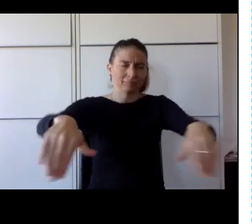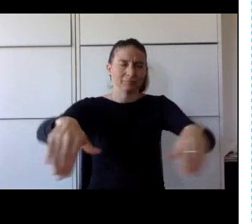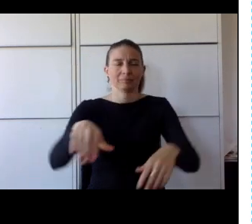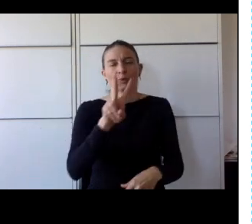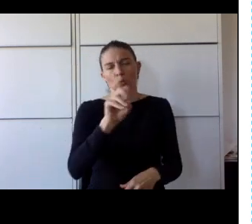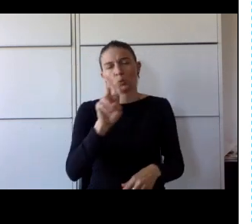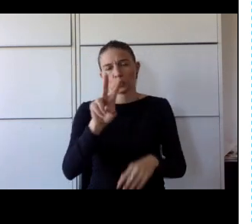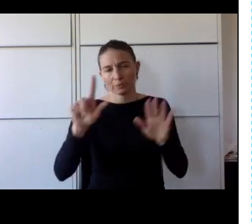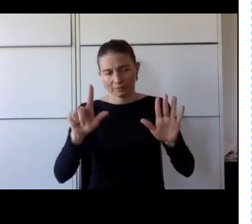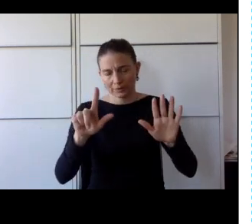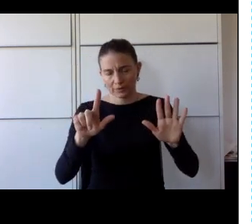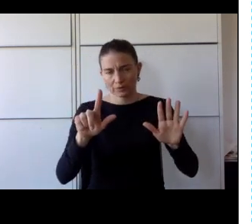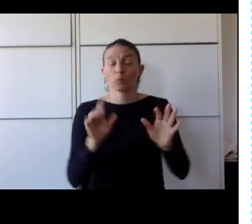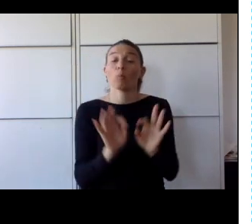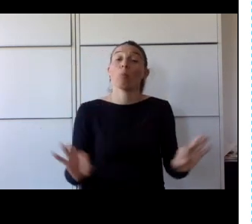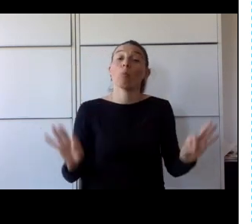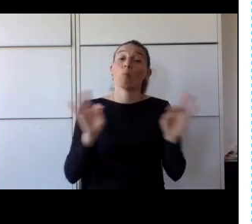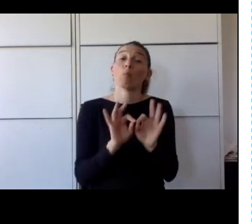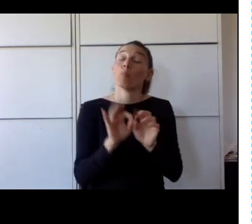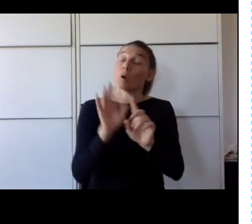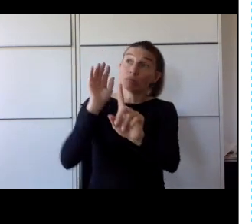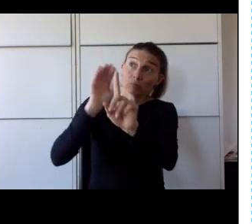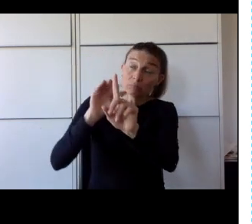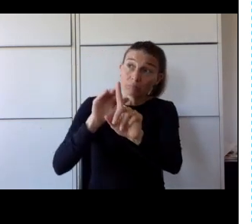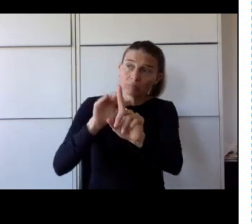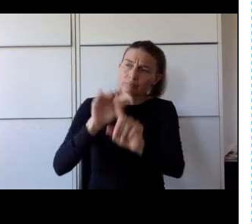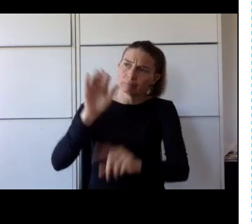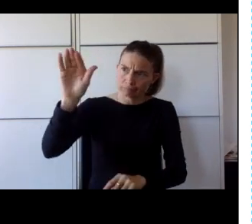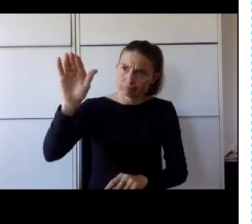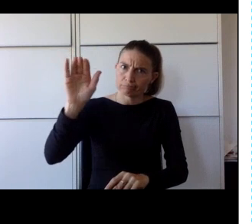in your conversations with them because only by complying with the Act